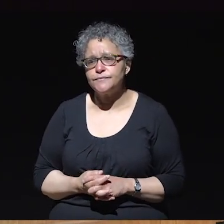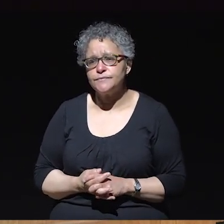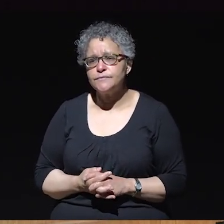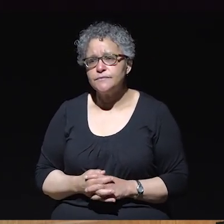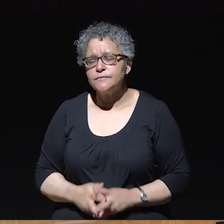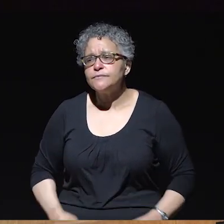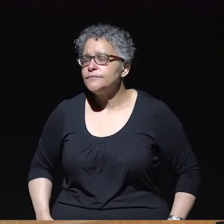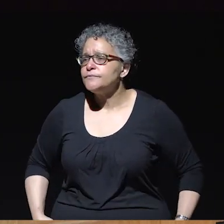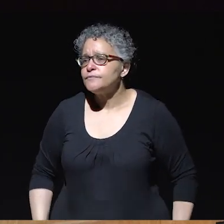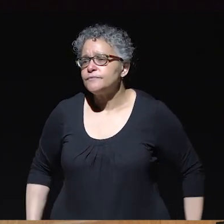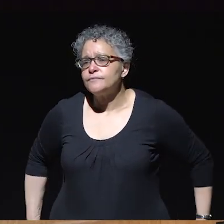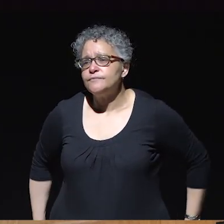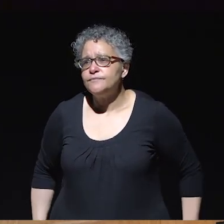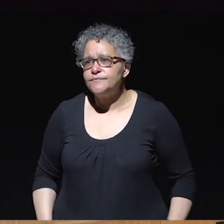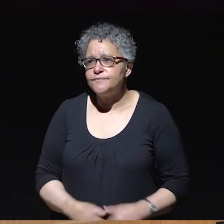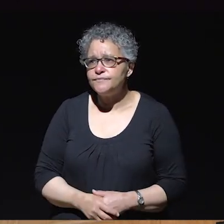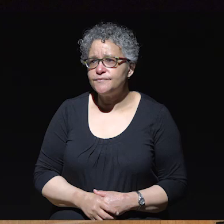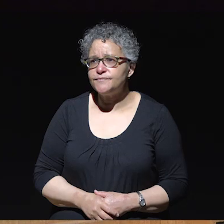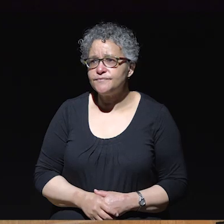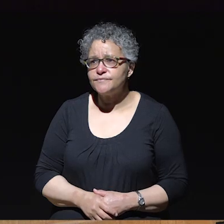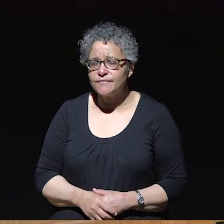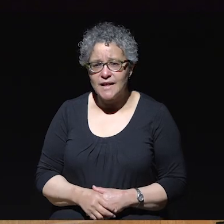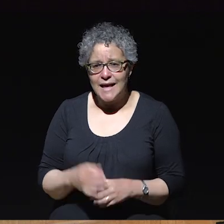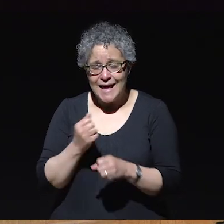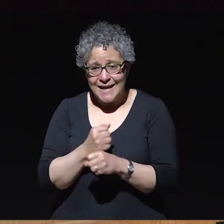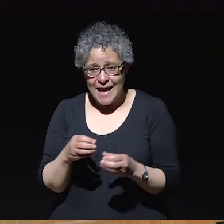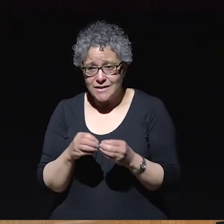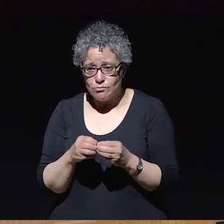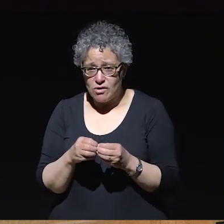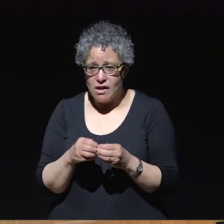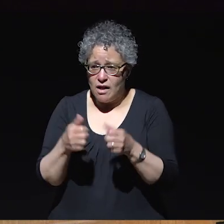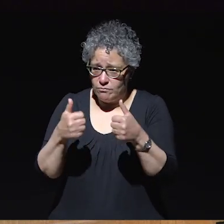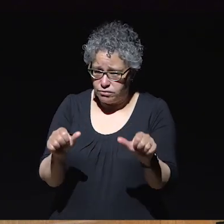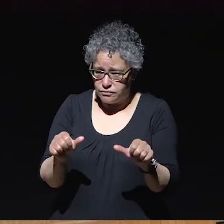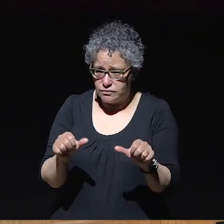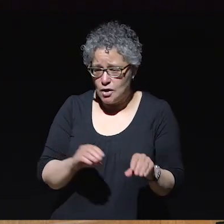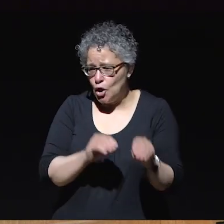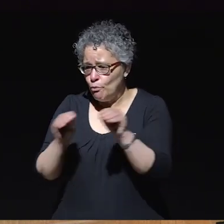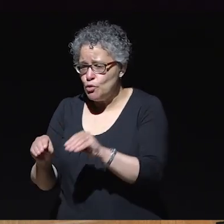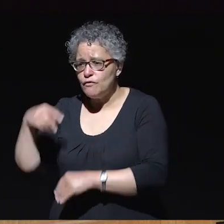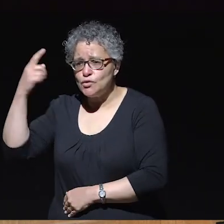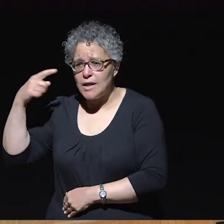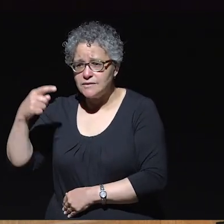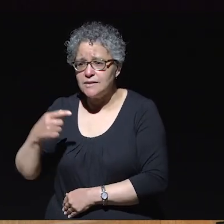So... Gainsborough does eventually move to London in 1774.